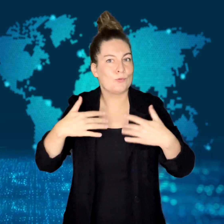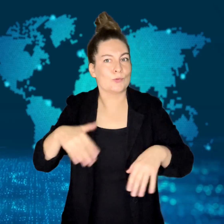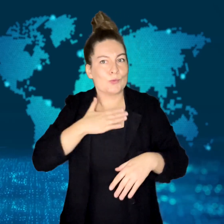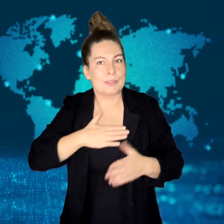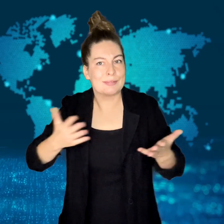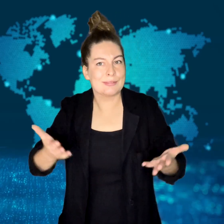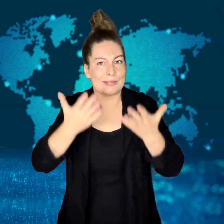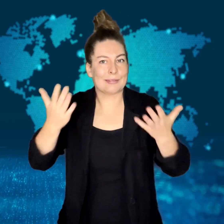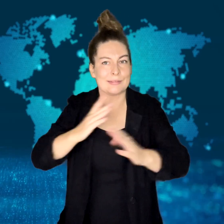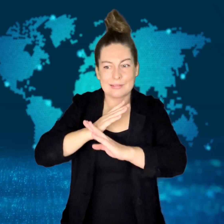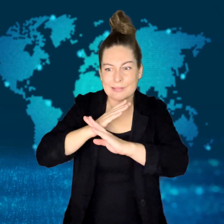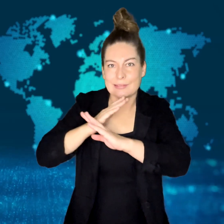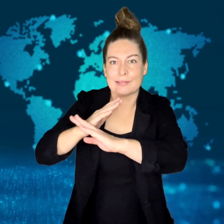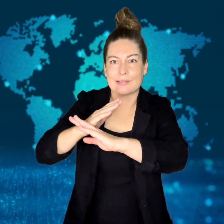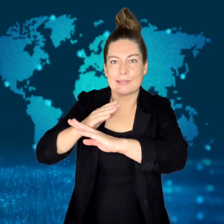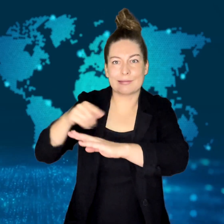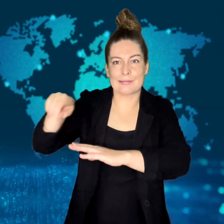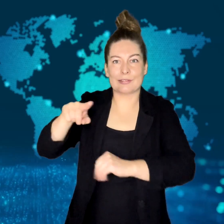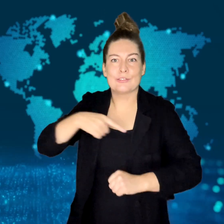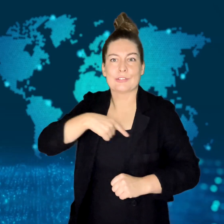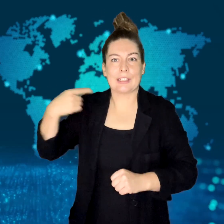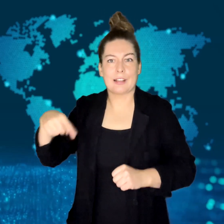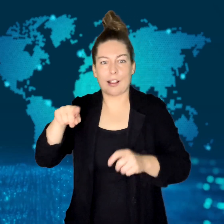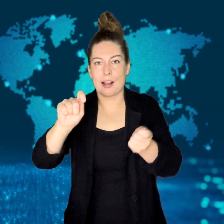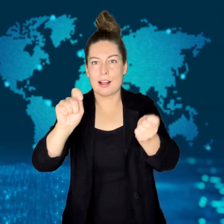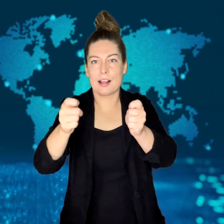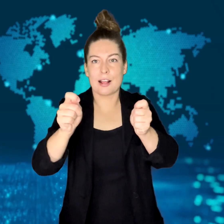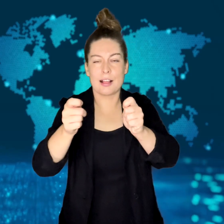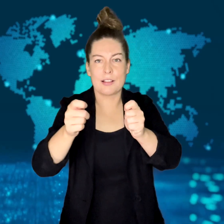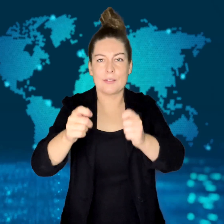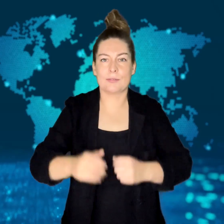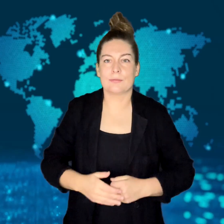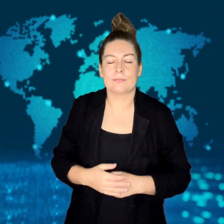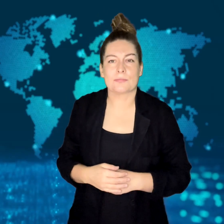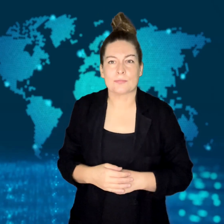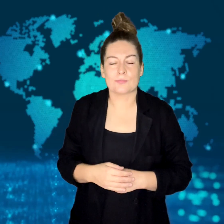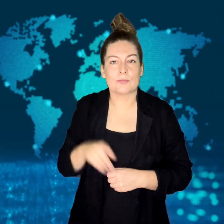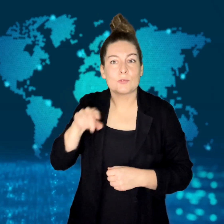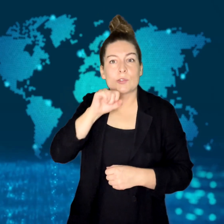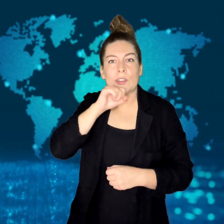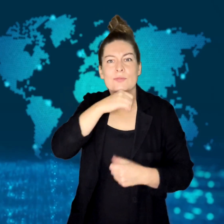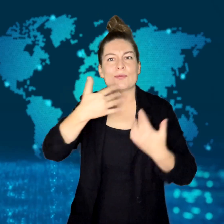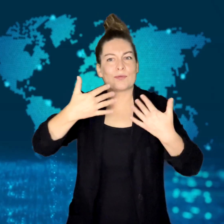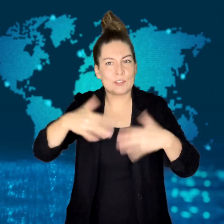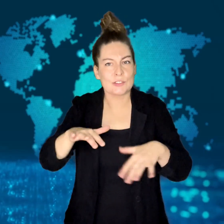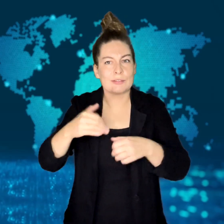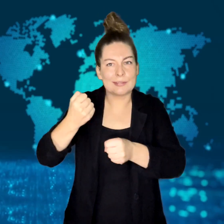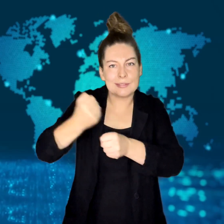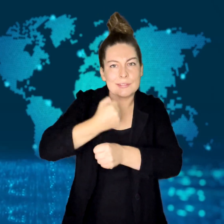There have been communication apps and group tours to spread